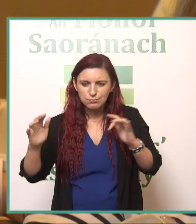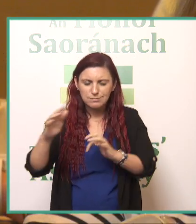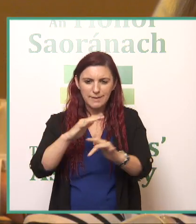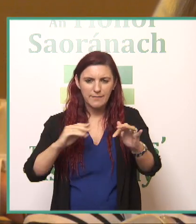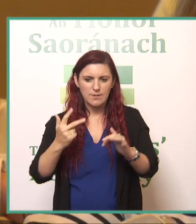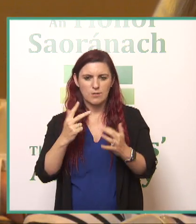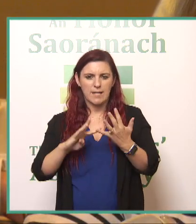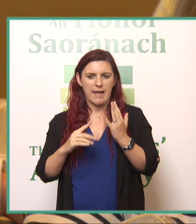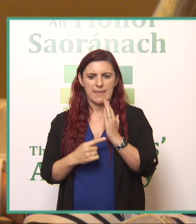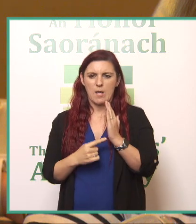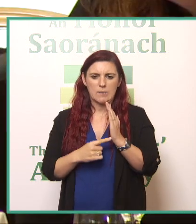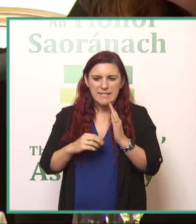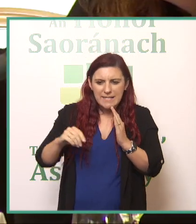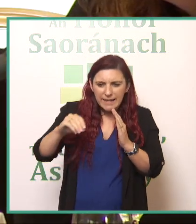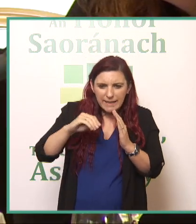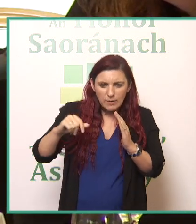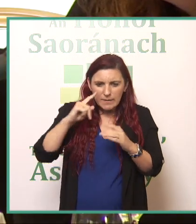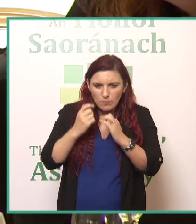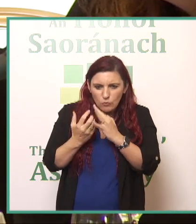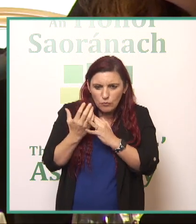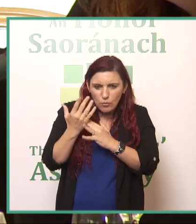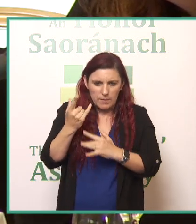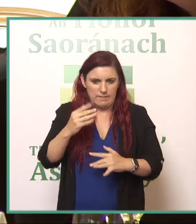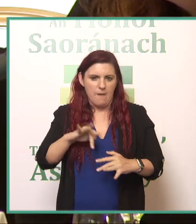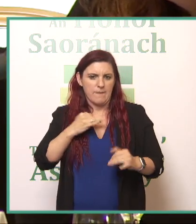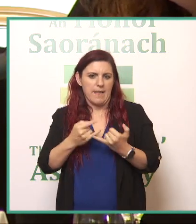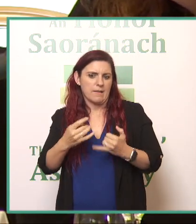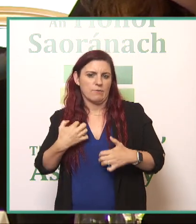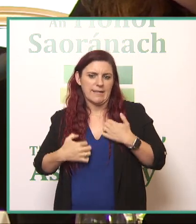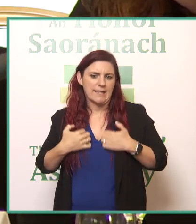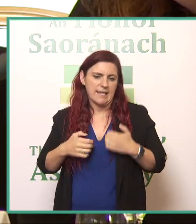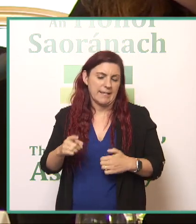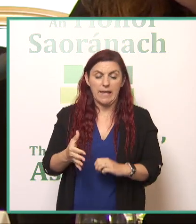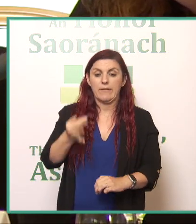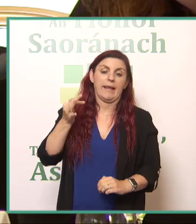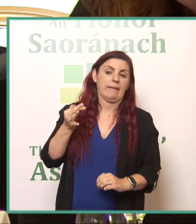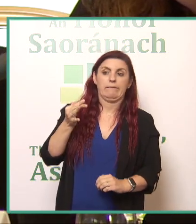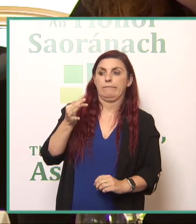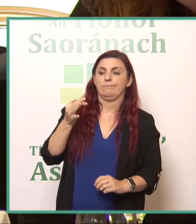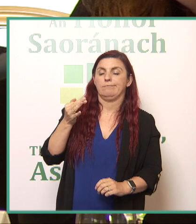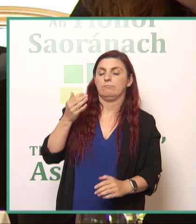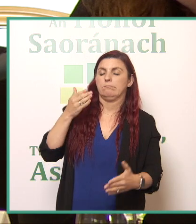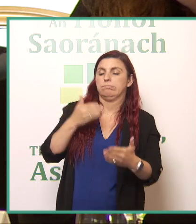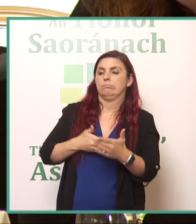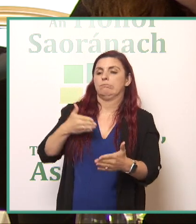000 seedlings it was I I find it personally very exciting even if there are pros and cons toss